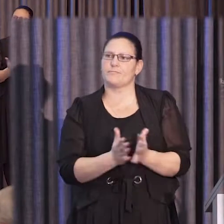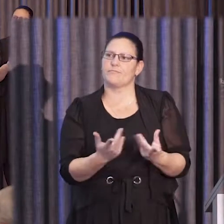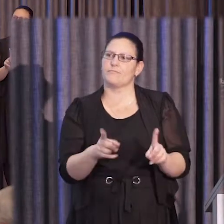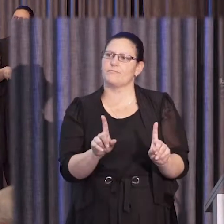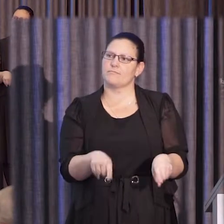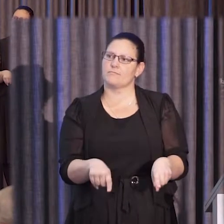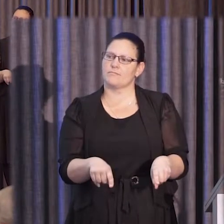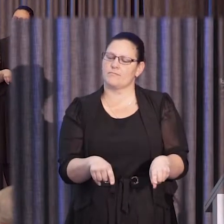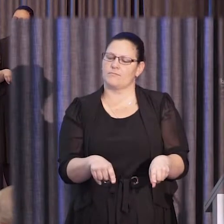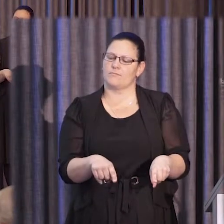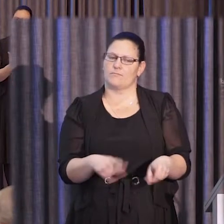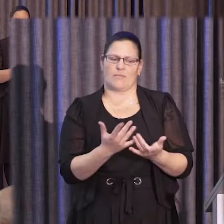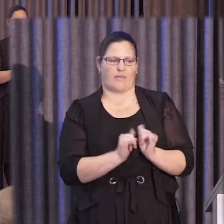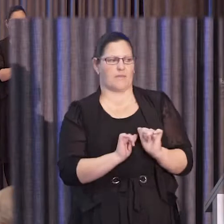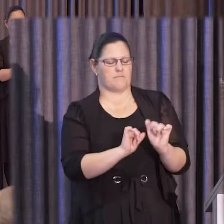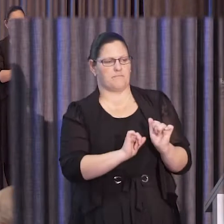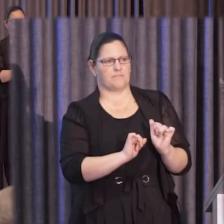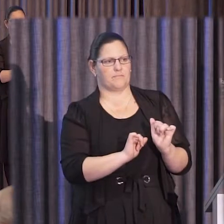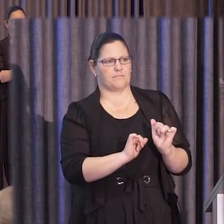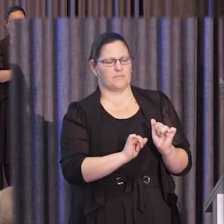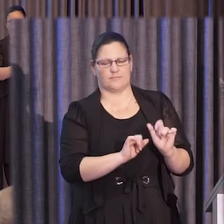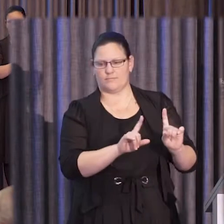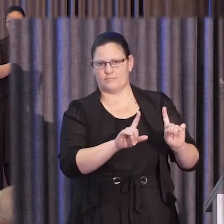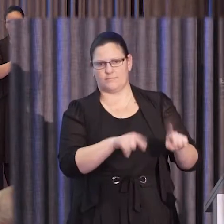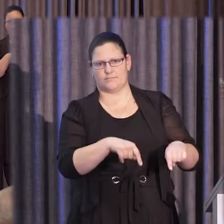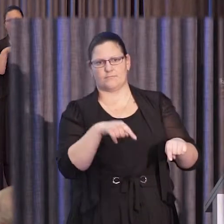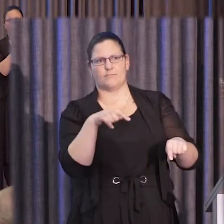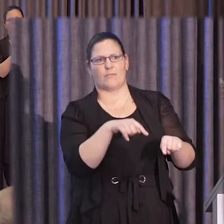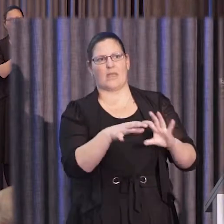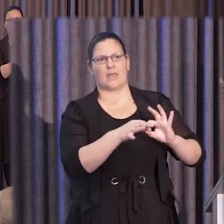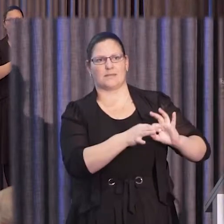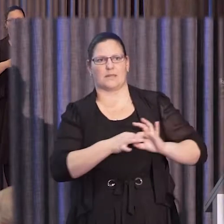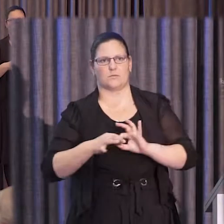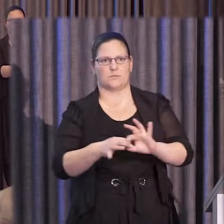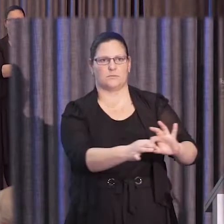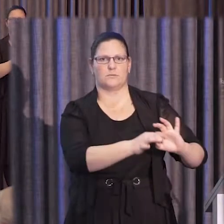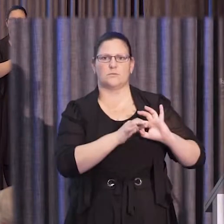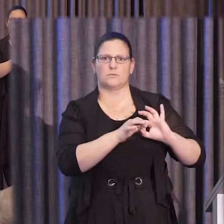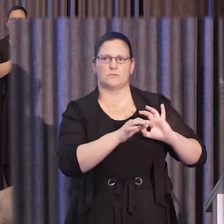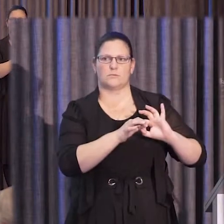is they, of all the groups that we support, are actually connected to all the other agendas we deliver.